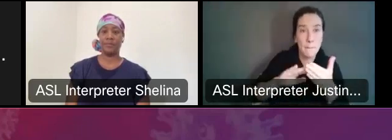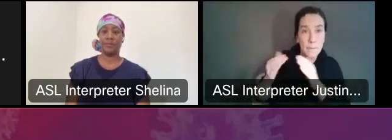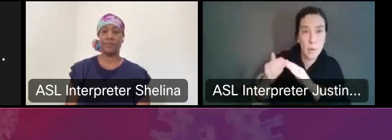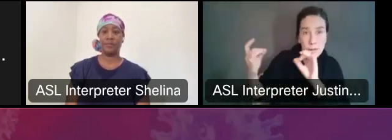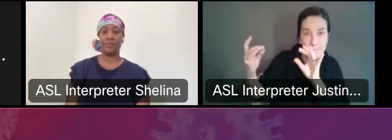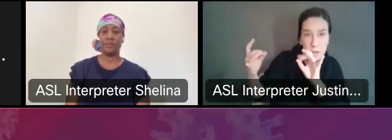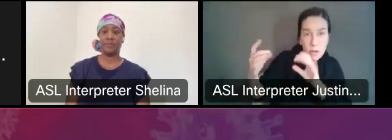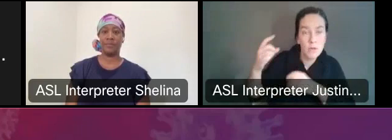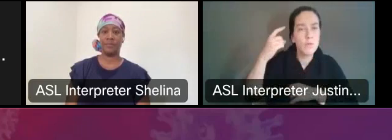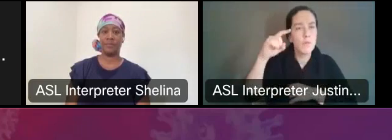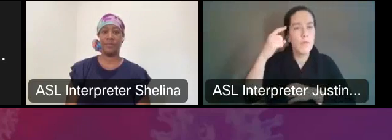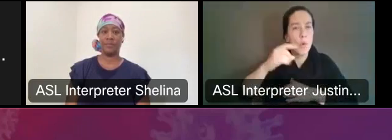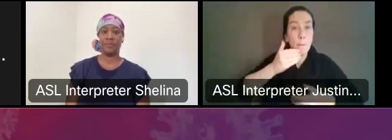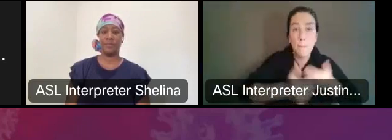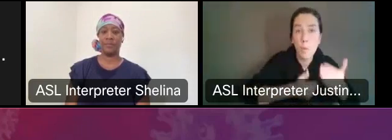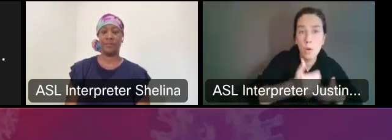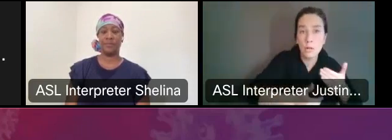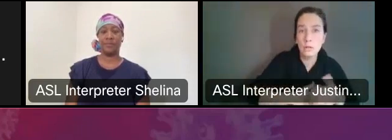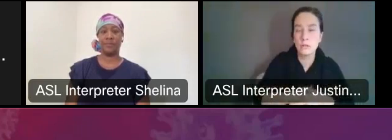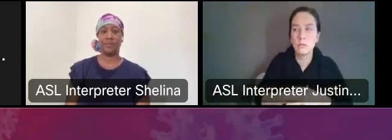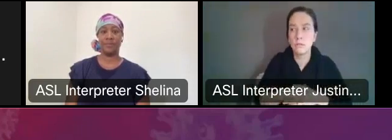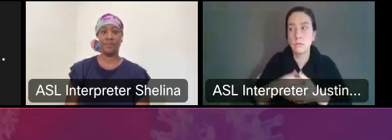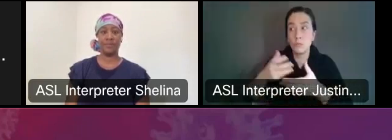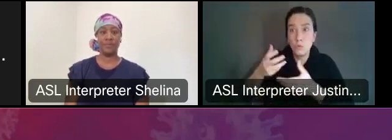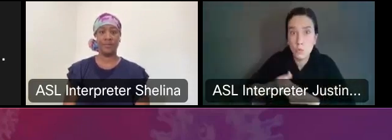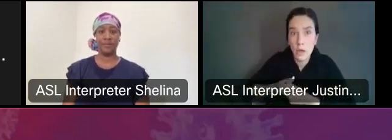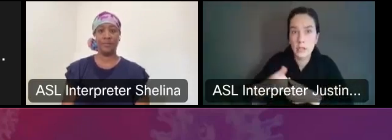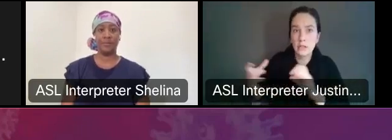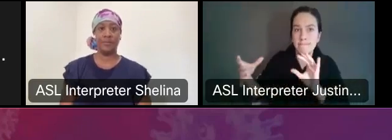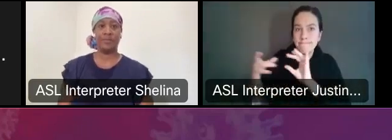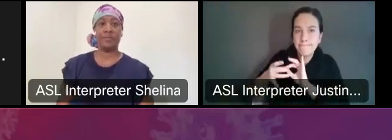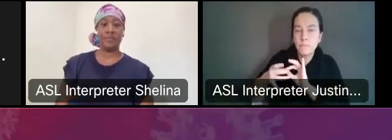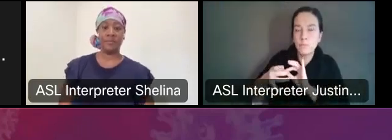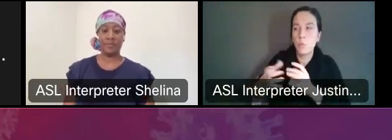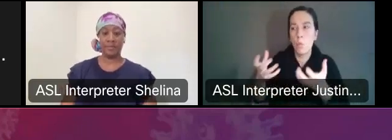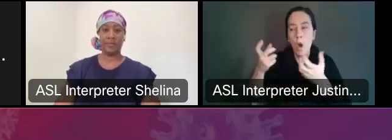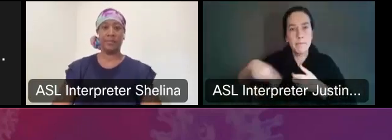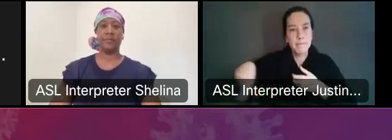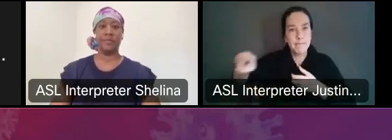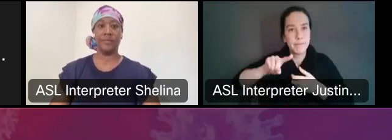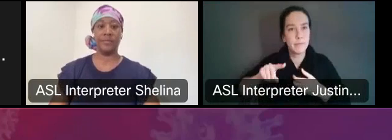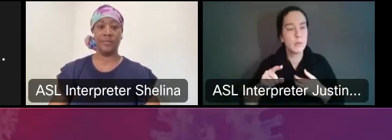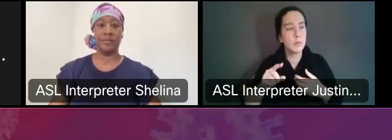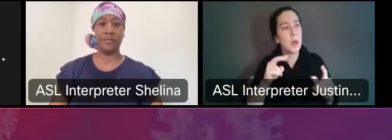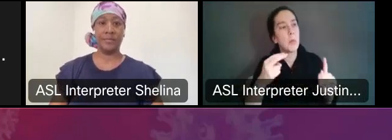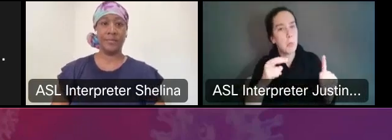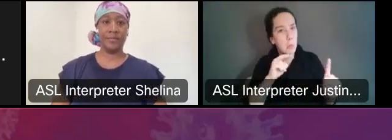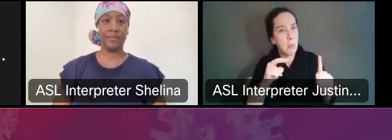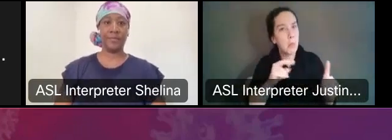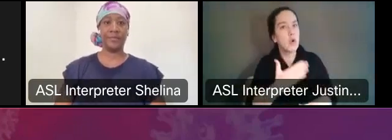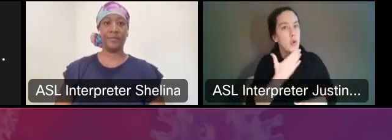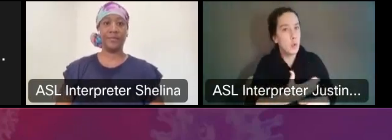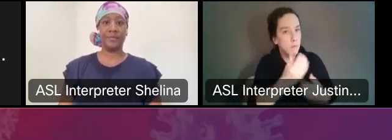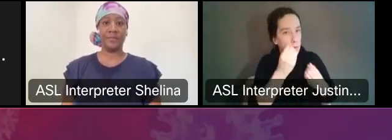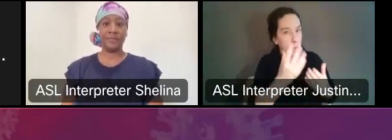And to build trust, so that community members view, public health is a good source of information when they are making decisions about vaccinations.